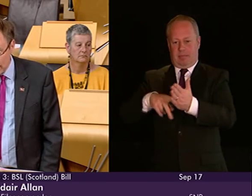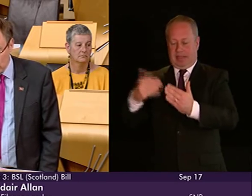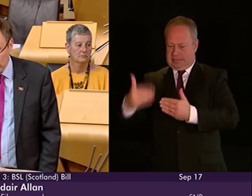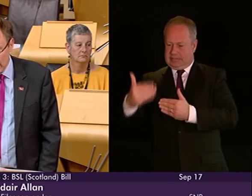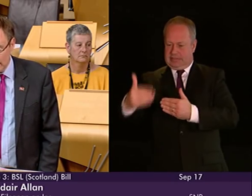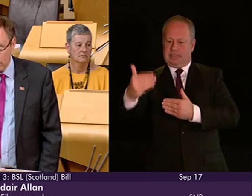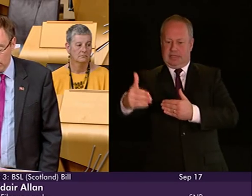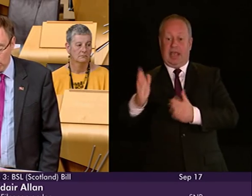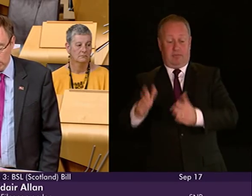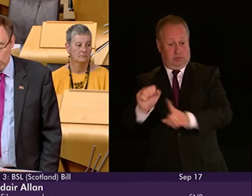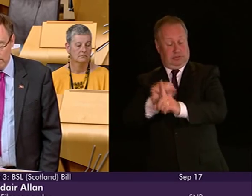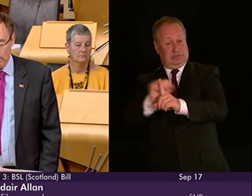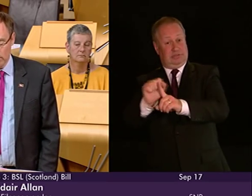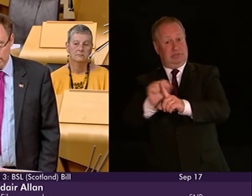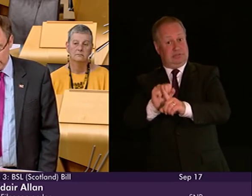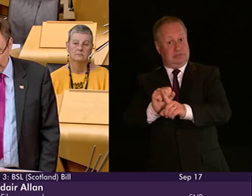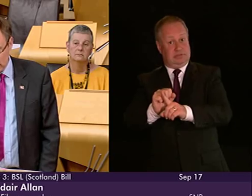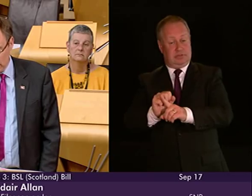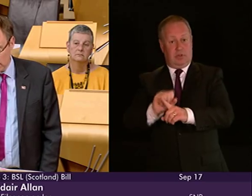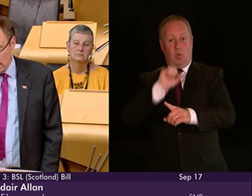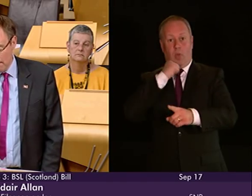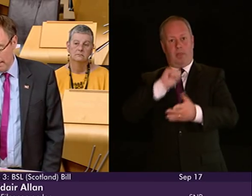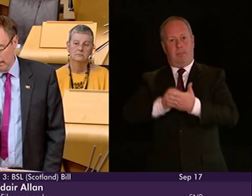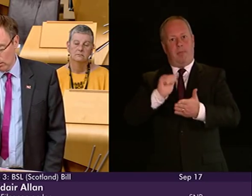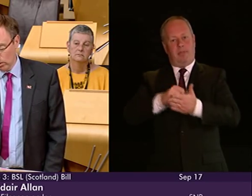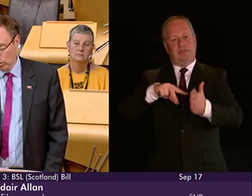BSL plans and reports will be published every six years, which will mean that we